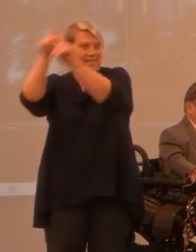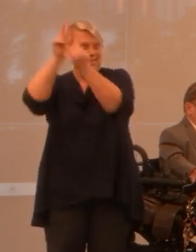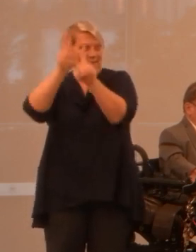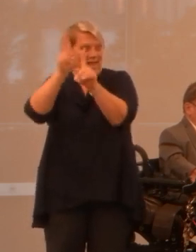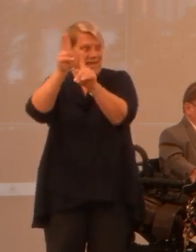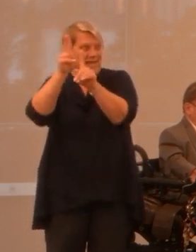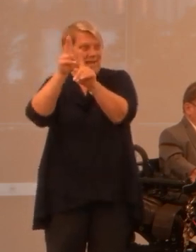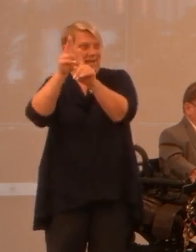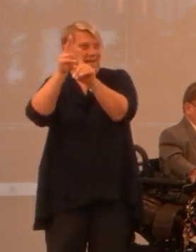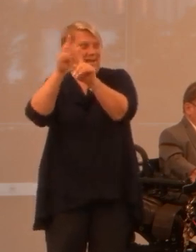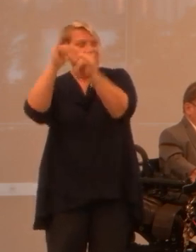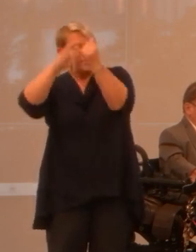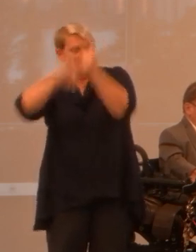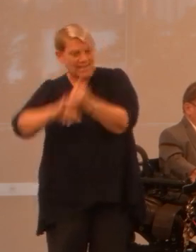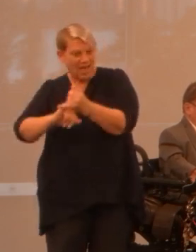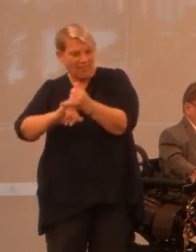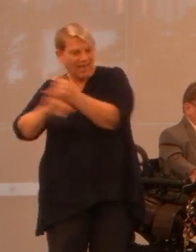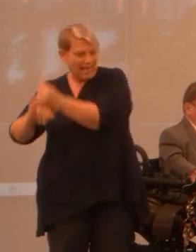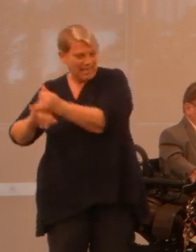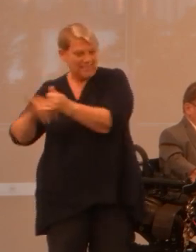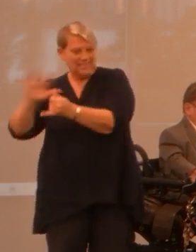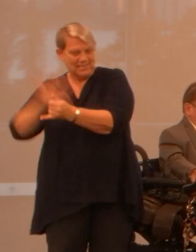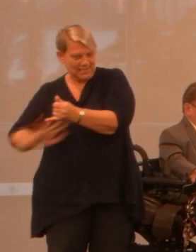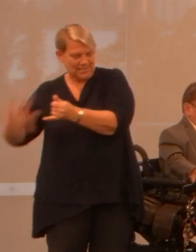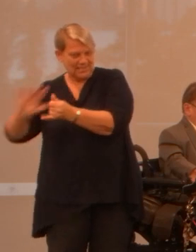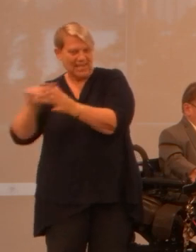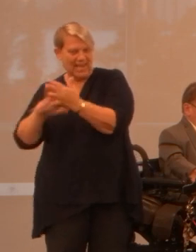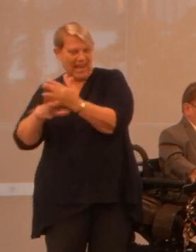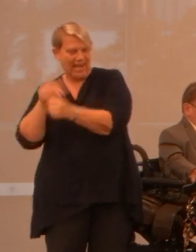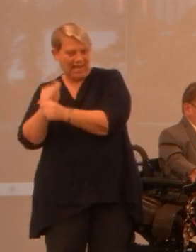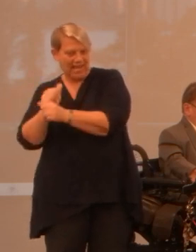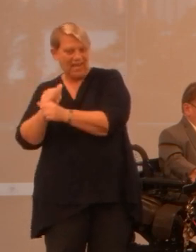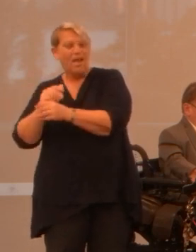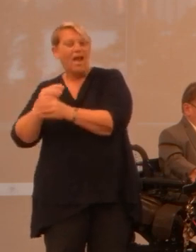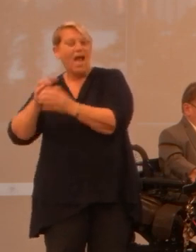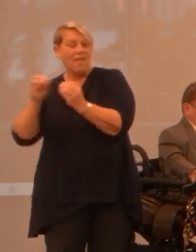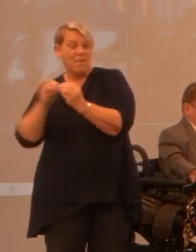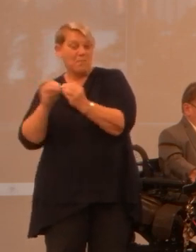Njunga which is south-east of Kaneang, and Bibbulmun which is further down south.